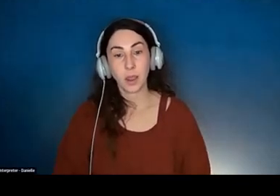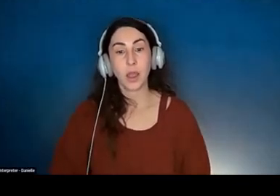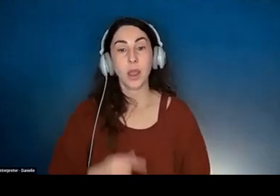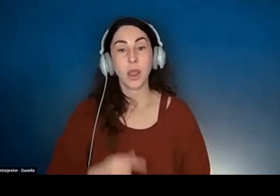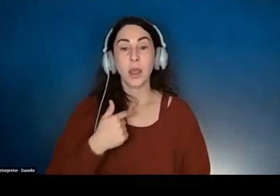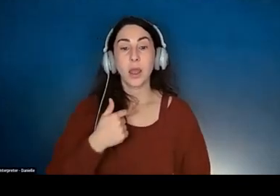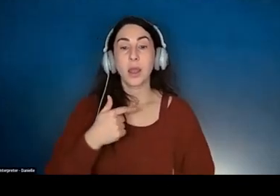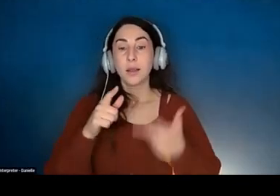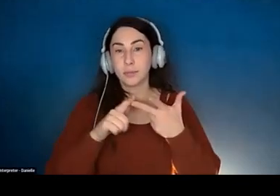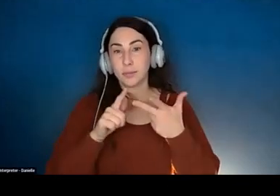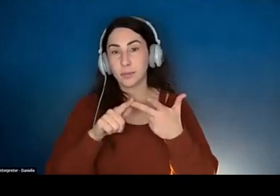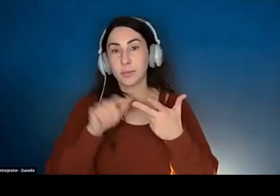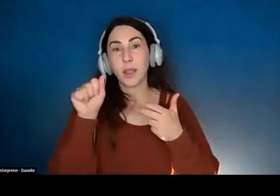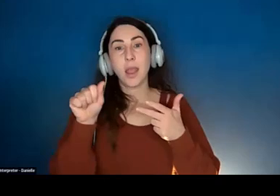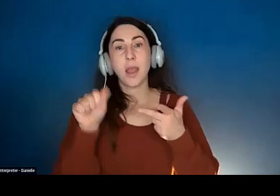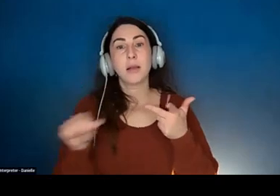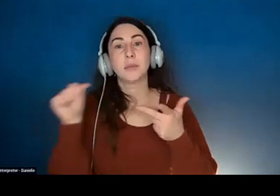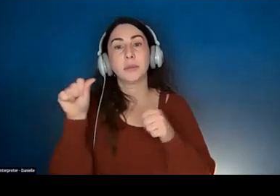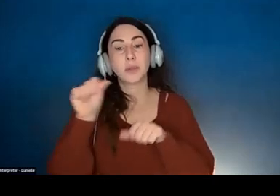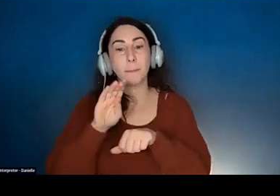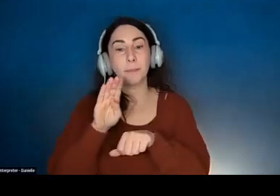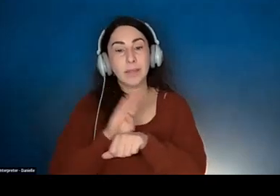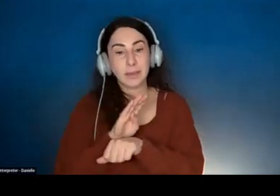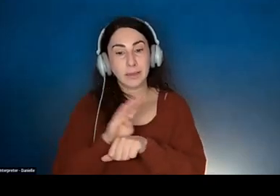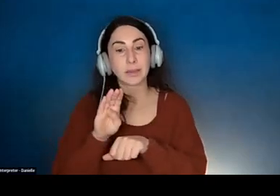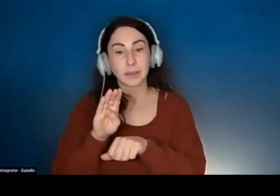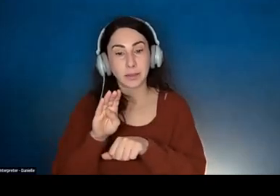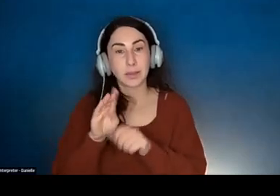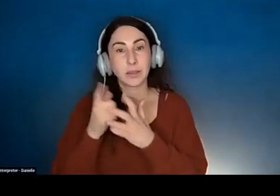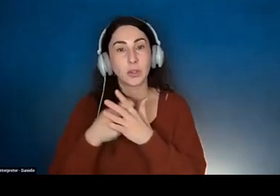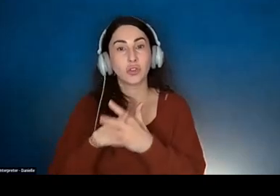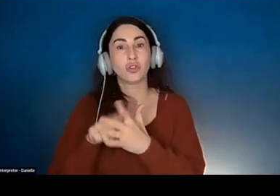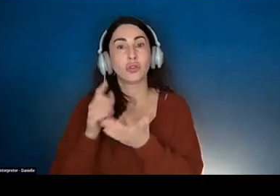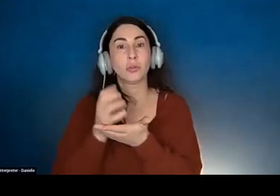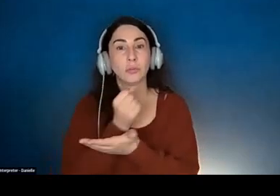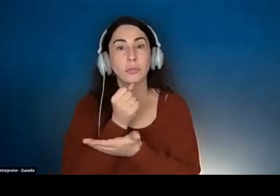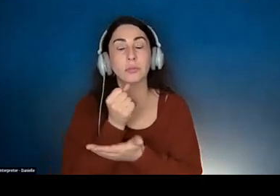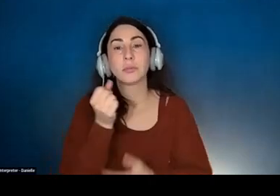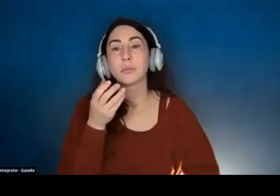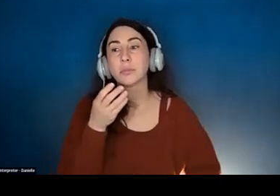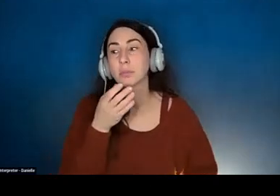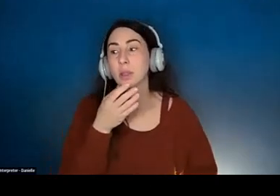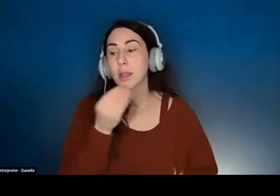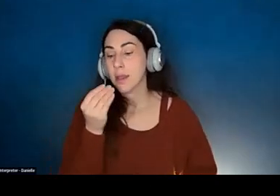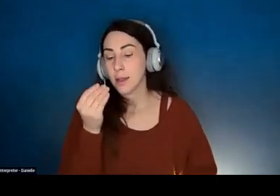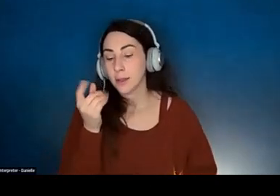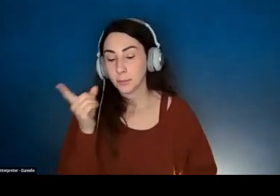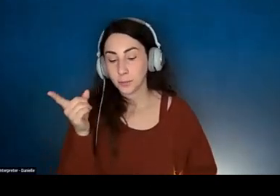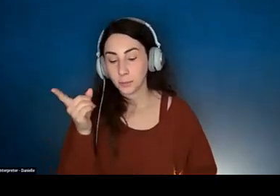amazon business and their, Amazon's, network to be able